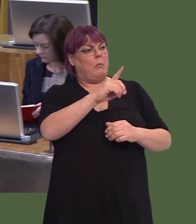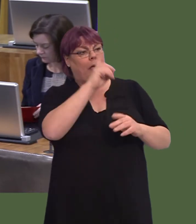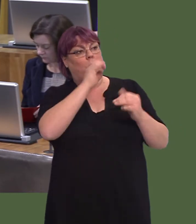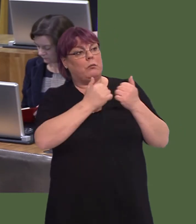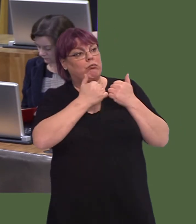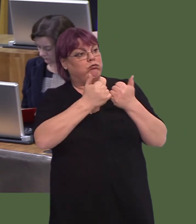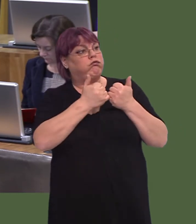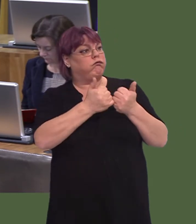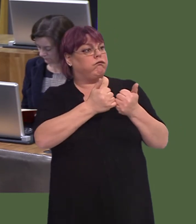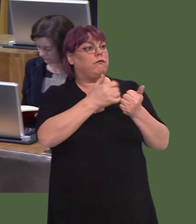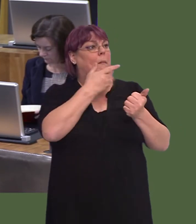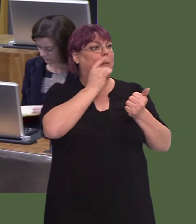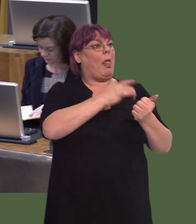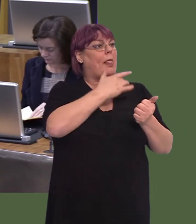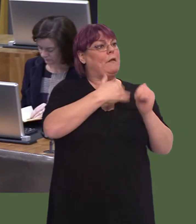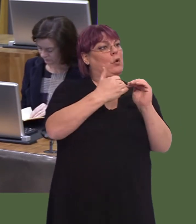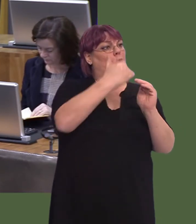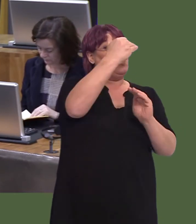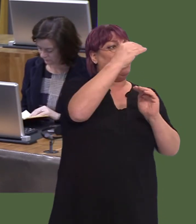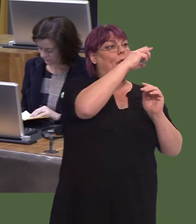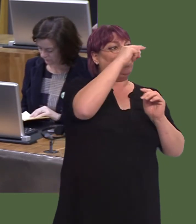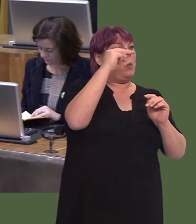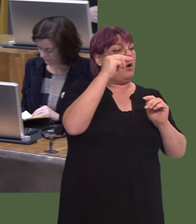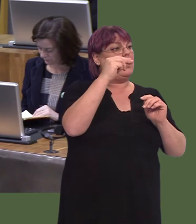part of Swansea and the lower part of the Swansea valley, in the same way that Bristol